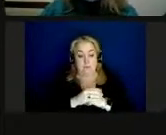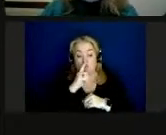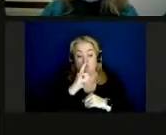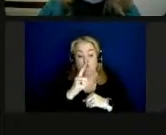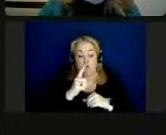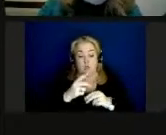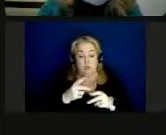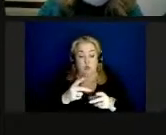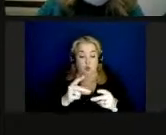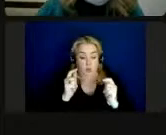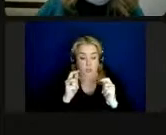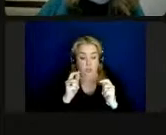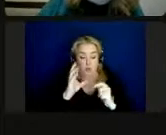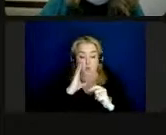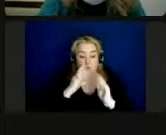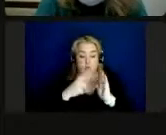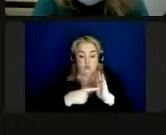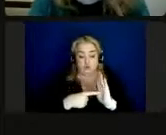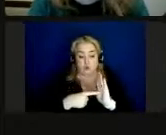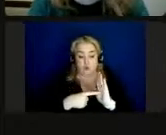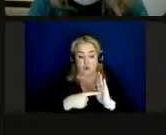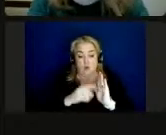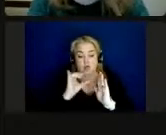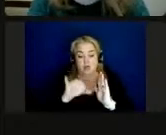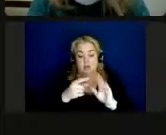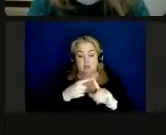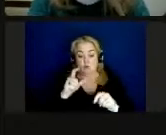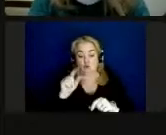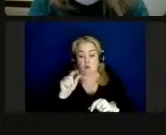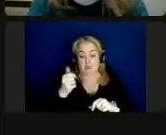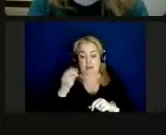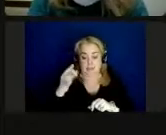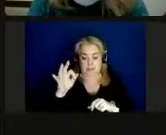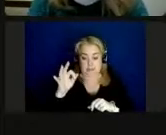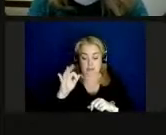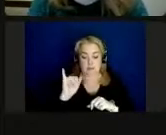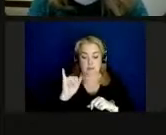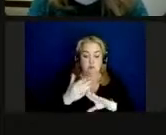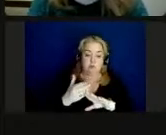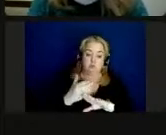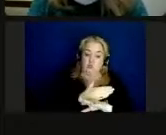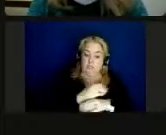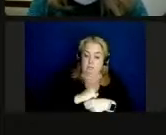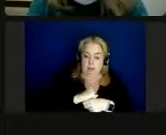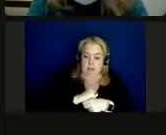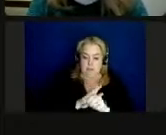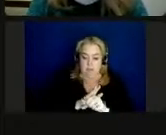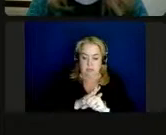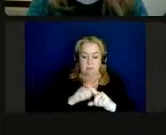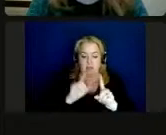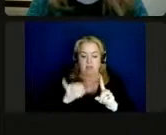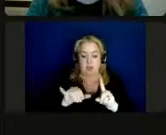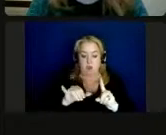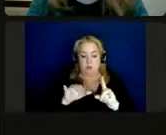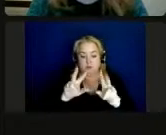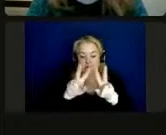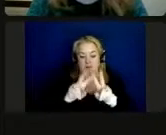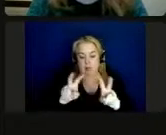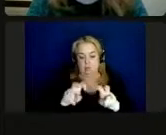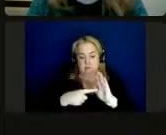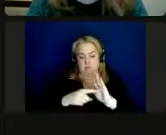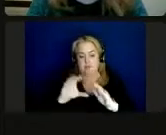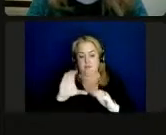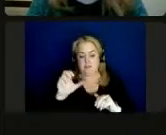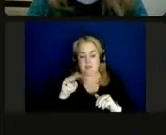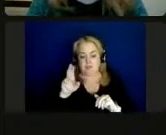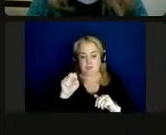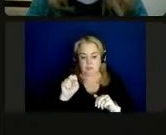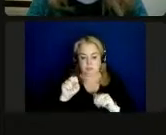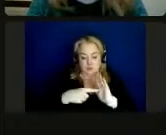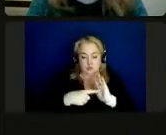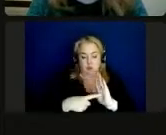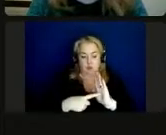THE CITY COUNCIL OR SEATTLEBY